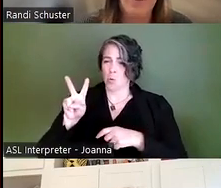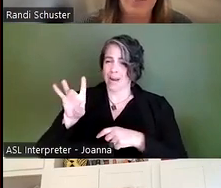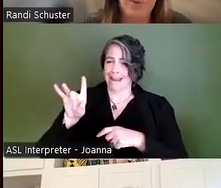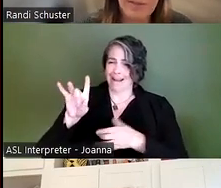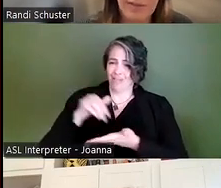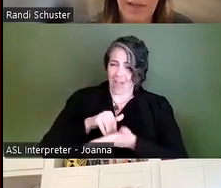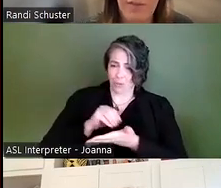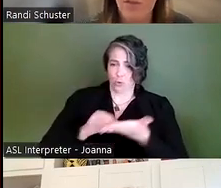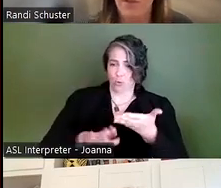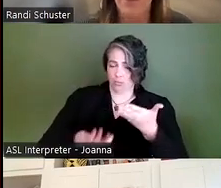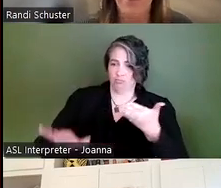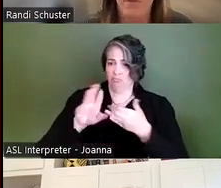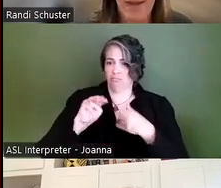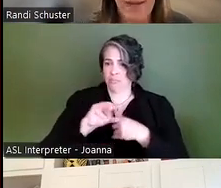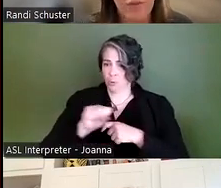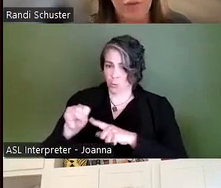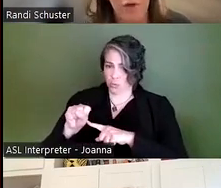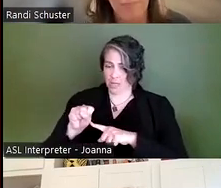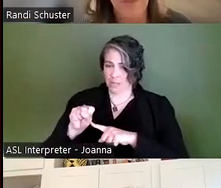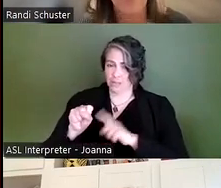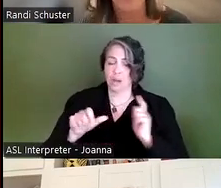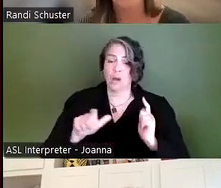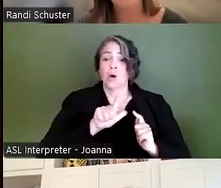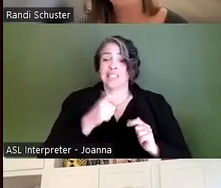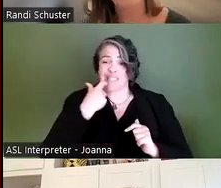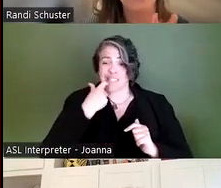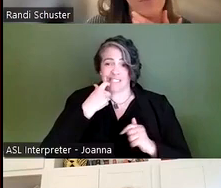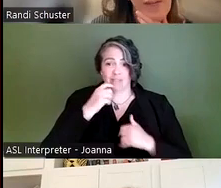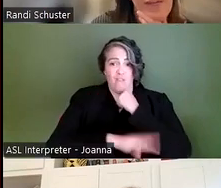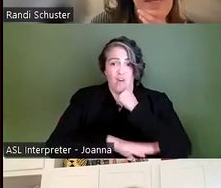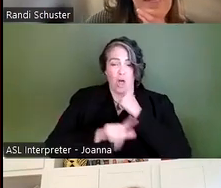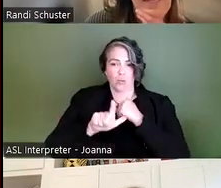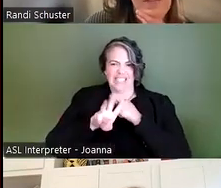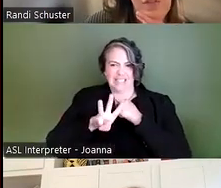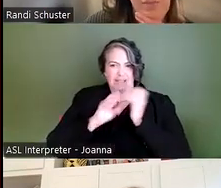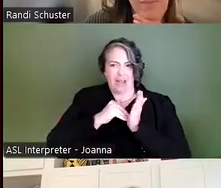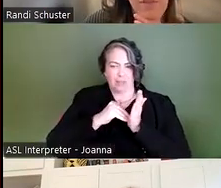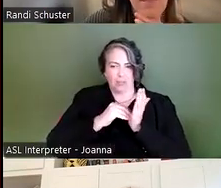about 26,000 students this past fall. And the goal of this survey is to be able to